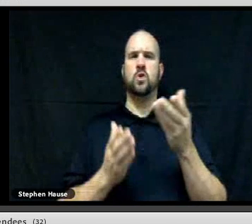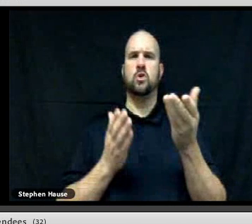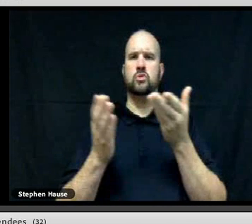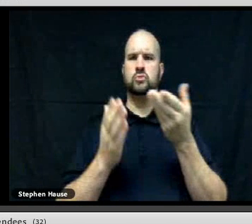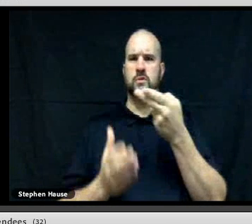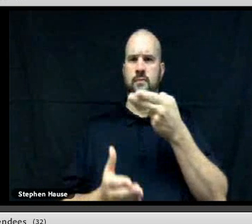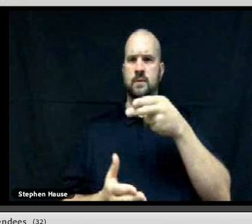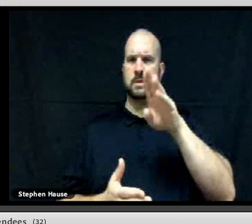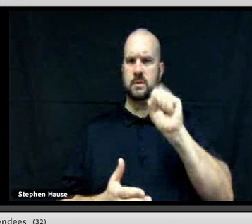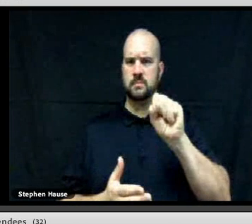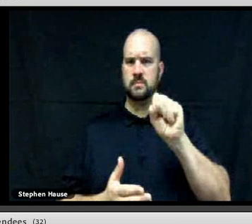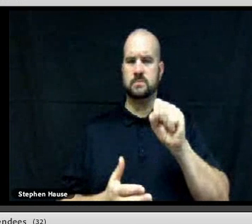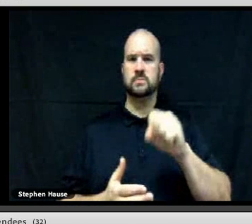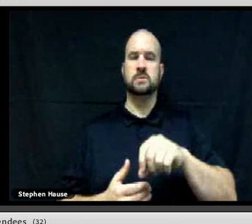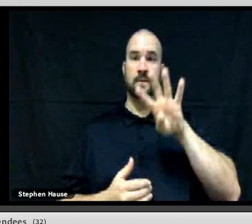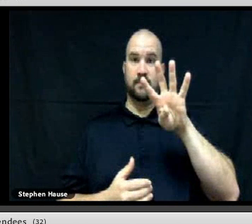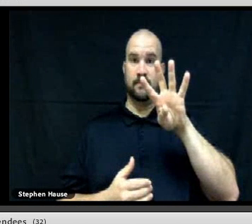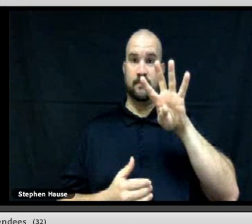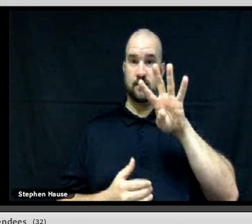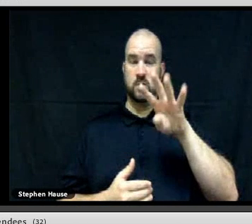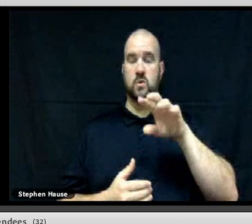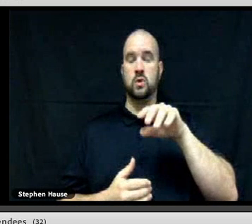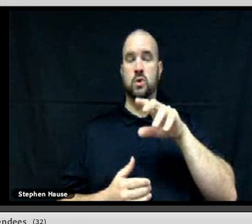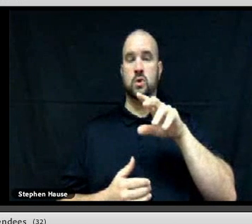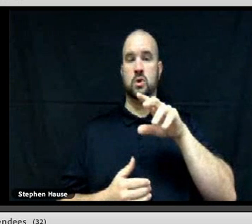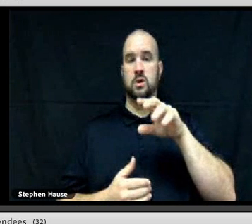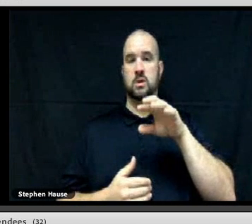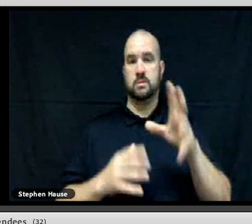so 7 will be added, um, in the coming year.